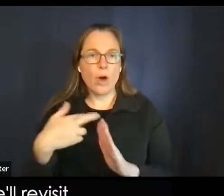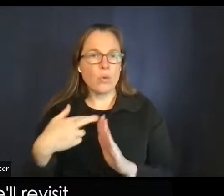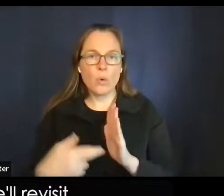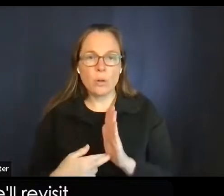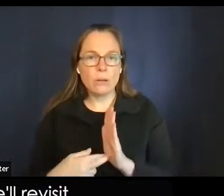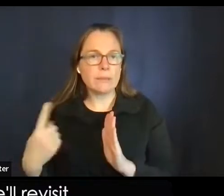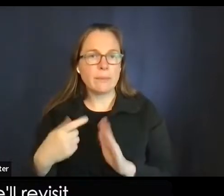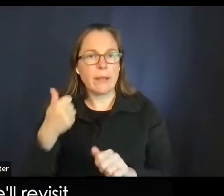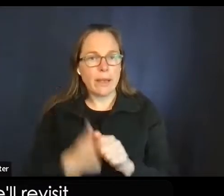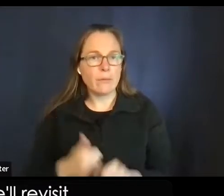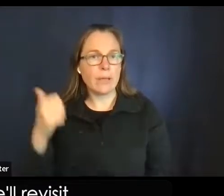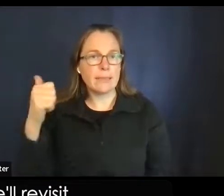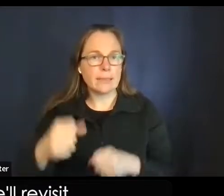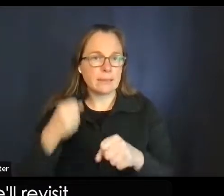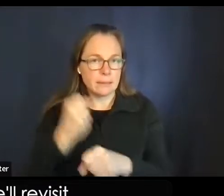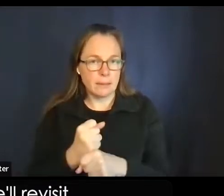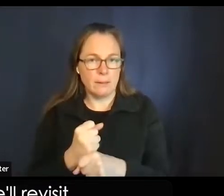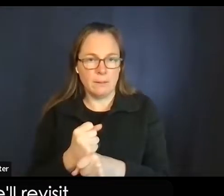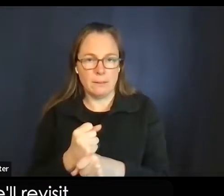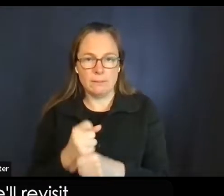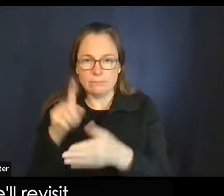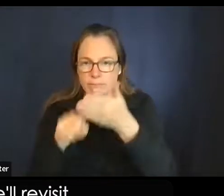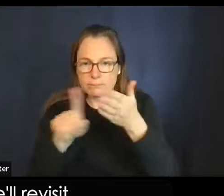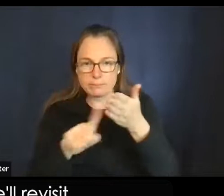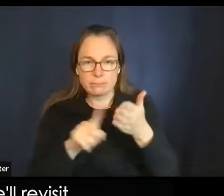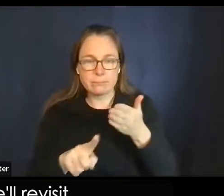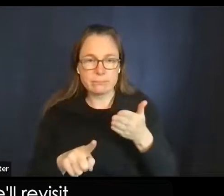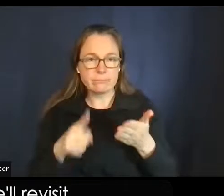every ten years we'll revisit because obviously populations will change and move around.